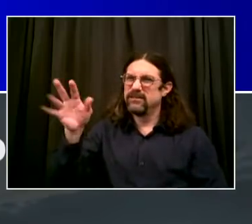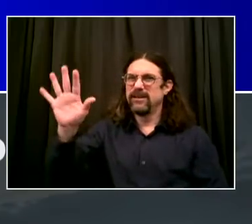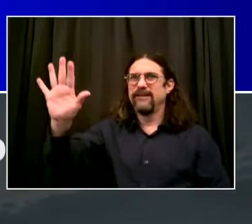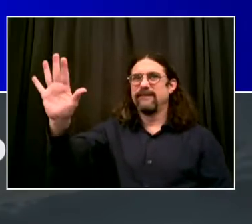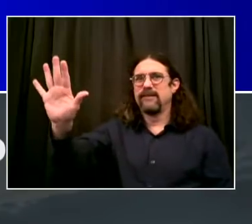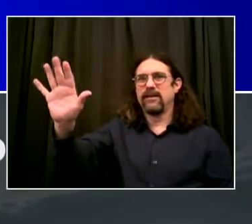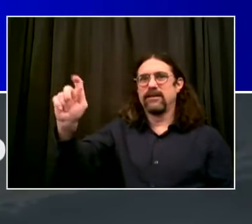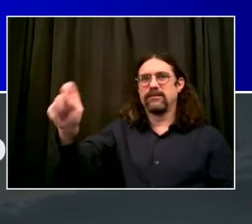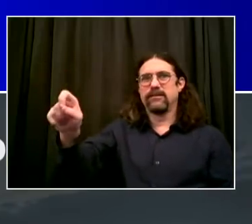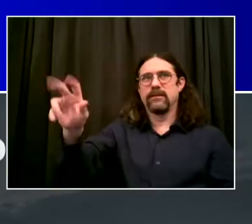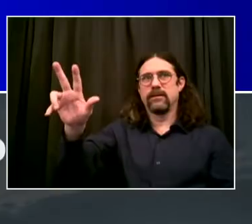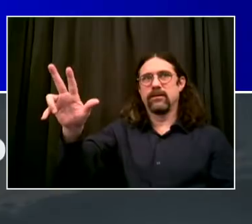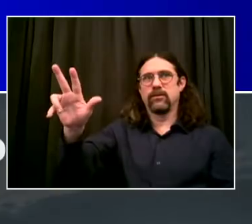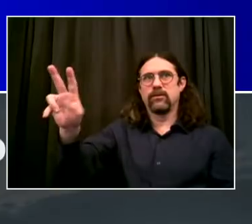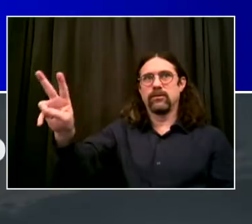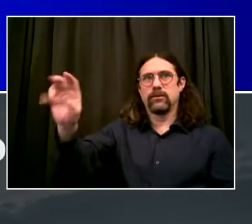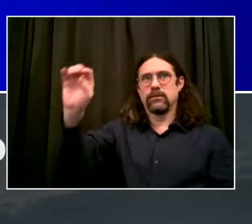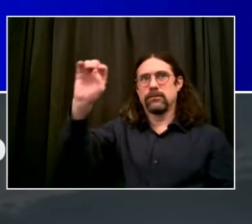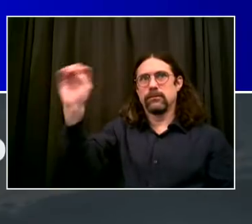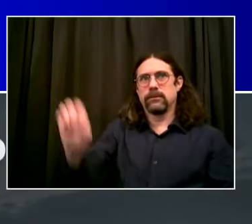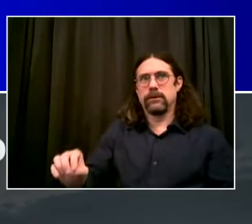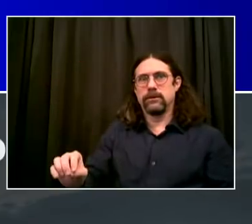ROLLING AVERAGE PERCENTAGE OF NEW YORK CITY RESIDENTS TESTING POSITIVE.